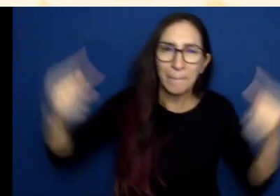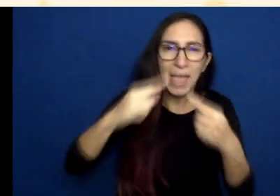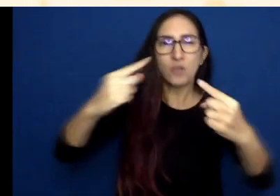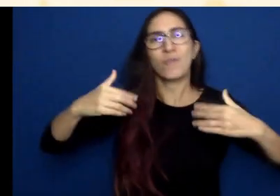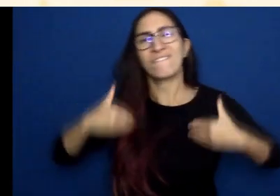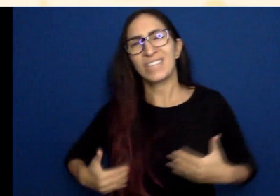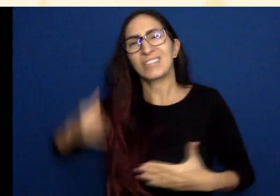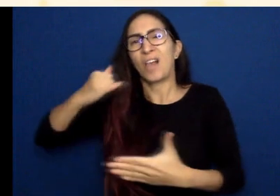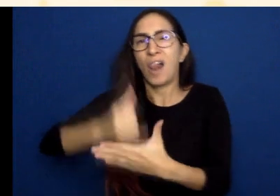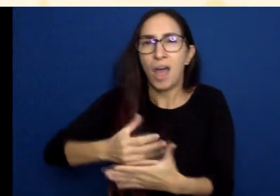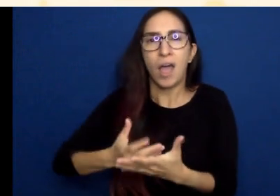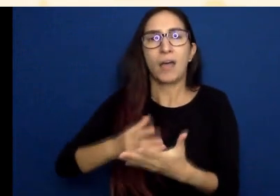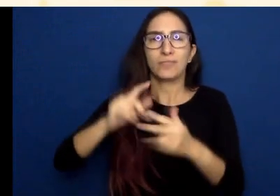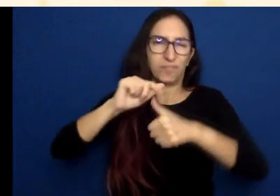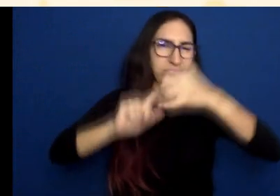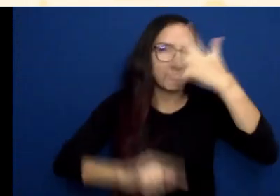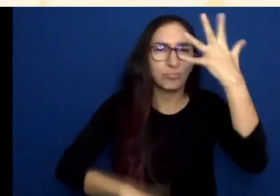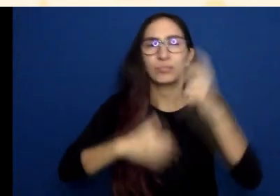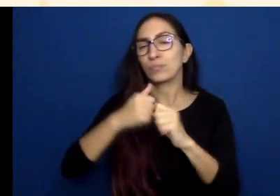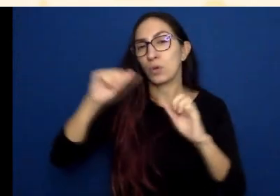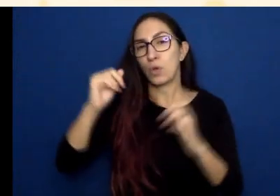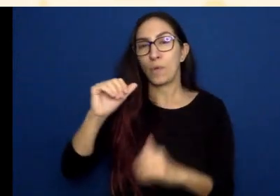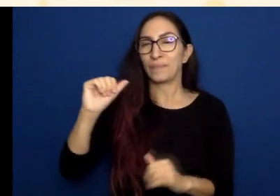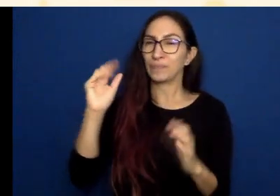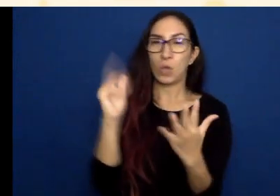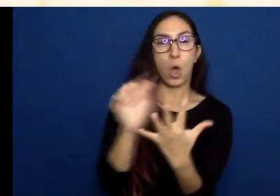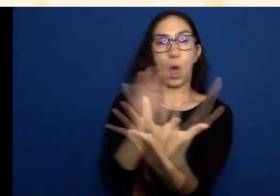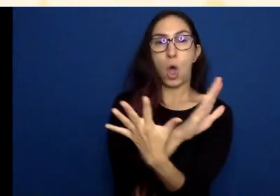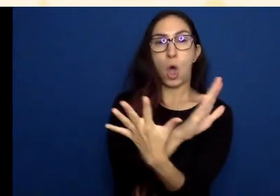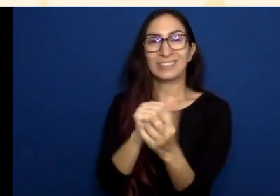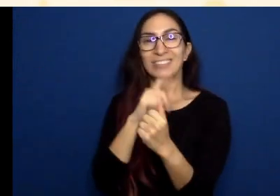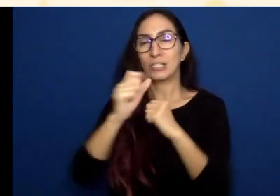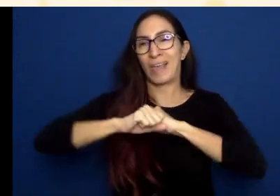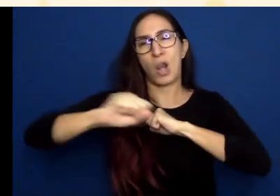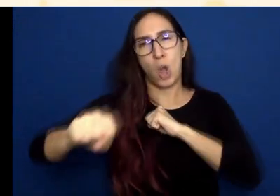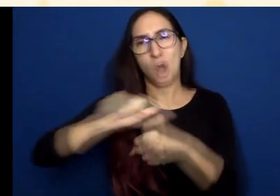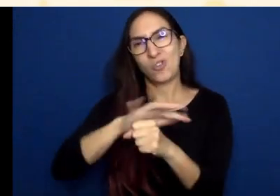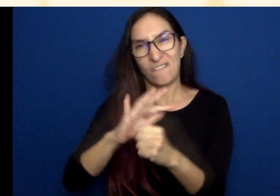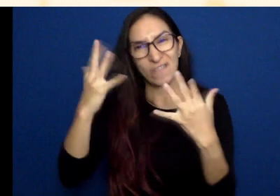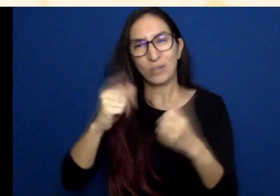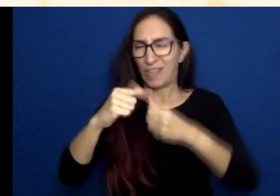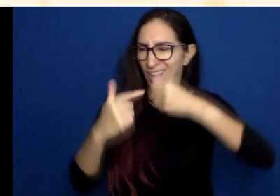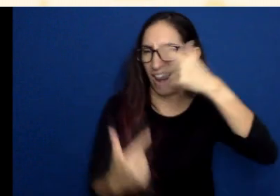I've had staffs with a whole range of different disabilities, including dyslexia, moderate vision impairment,